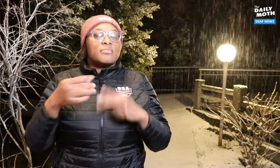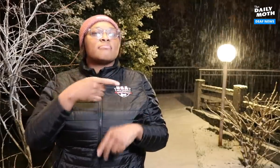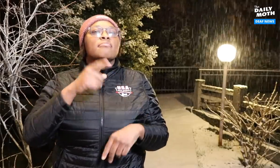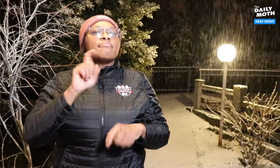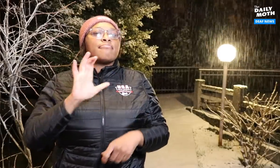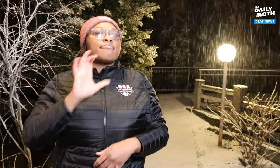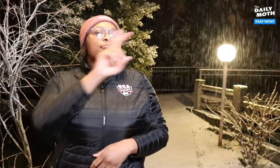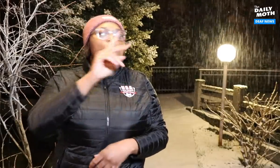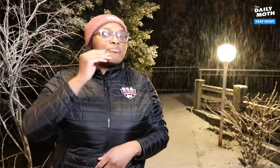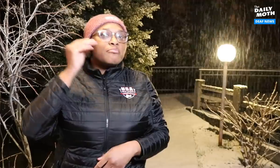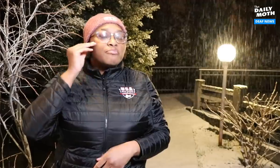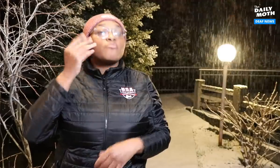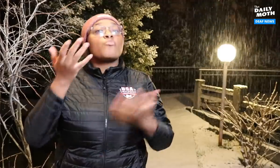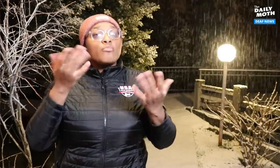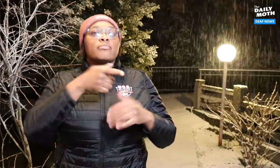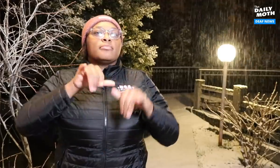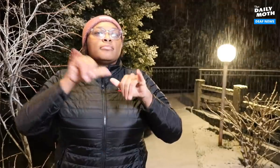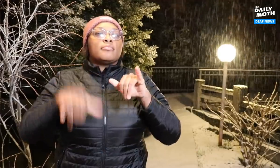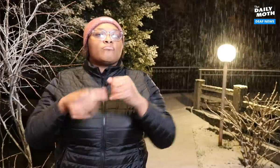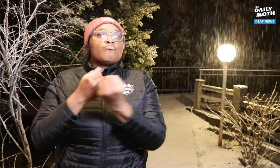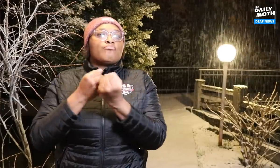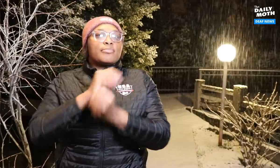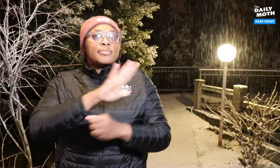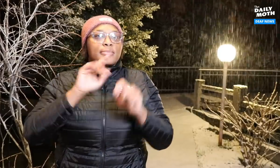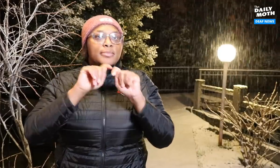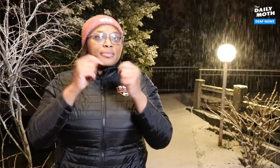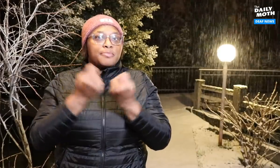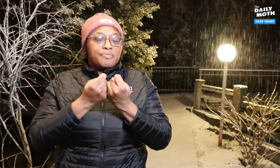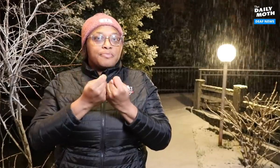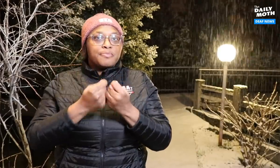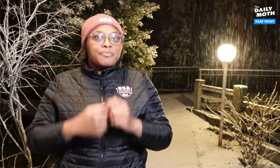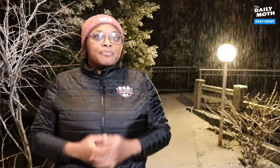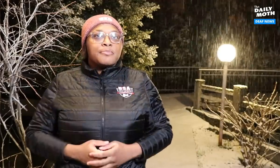They can go back home, or stay and support their team.